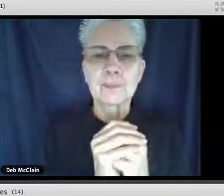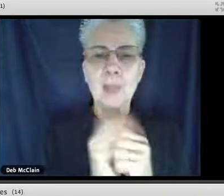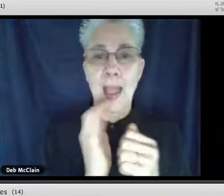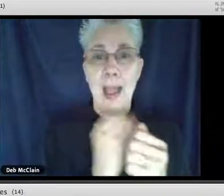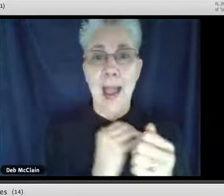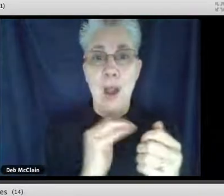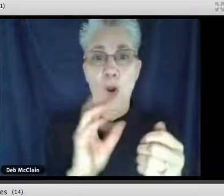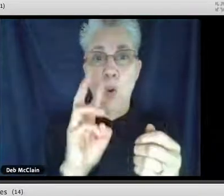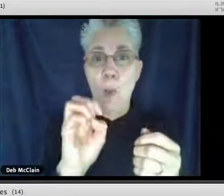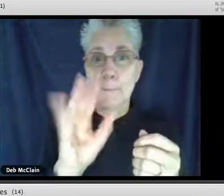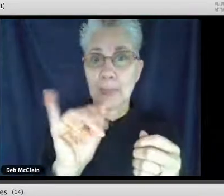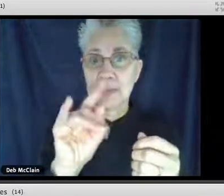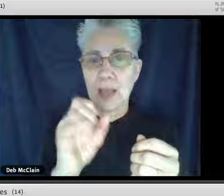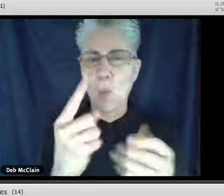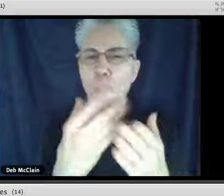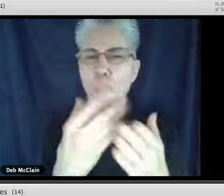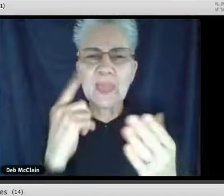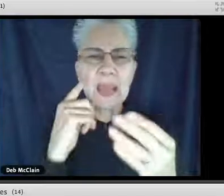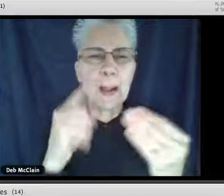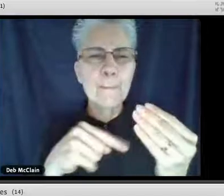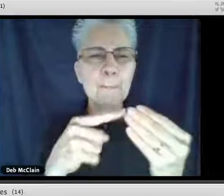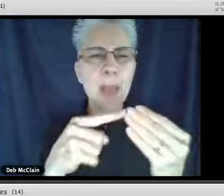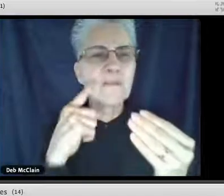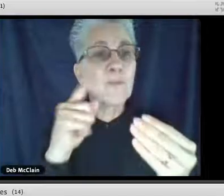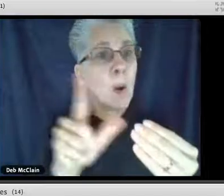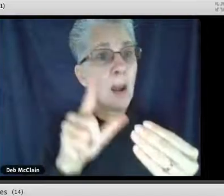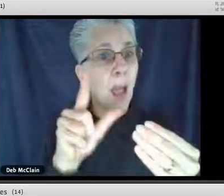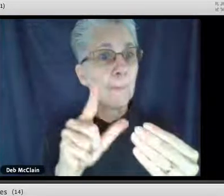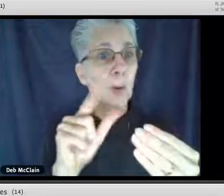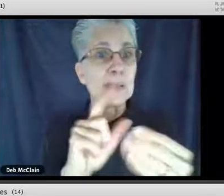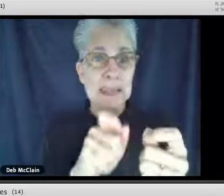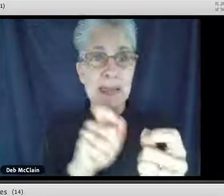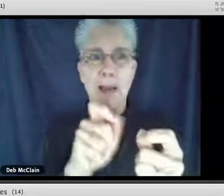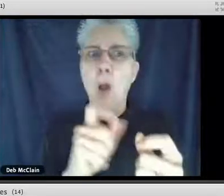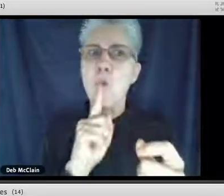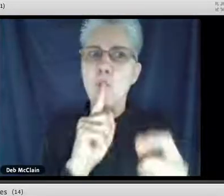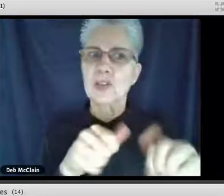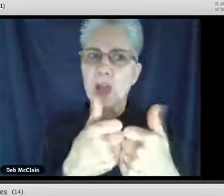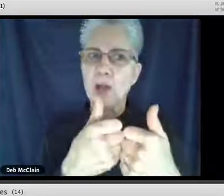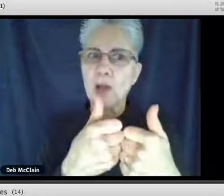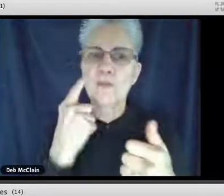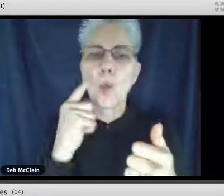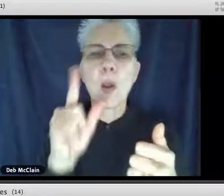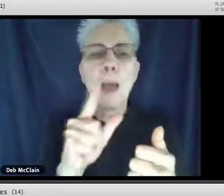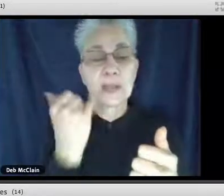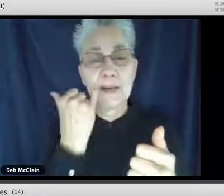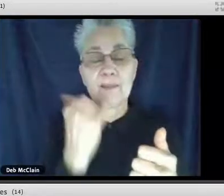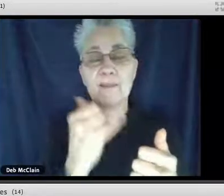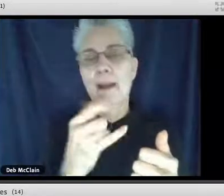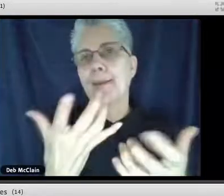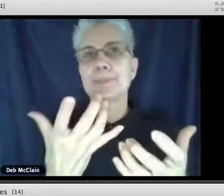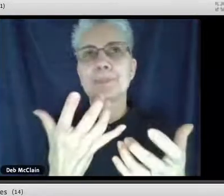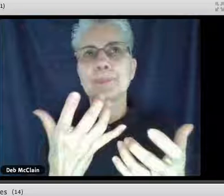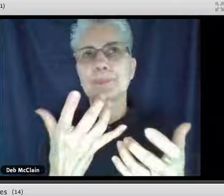and one of the things to think about for libraries because this is a particular challenge to libraries... If I go, you know, if I go to Nordstrom's,